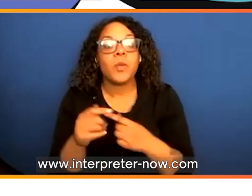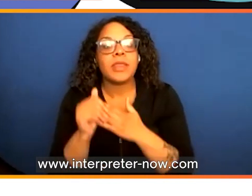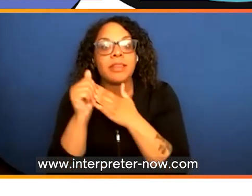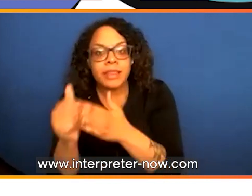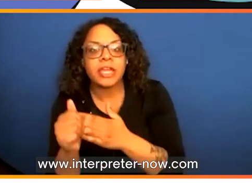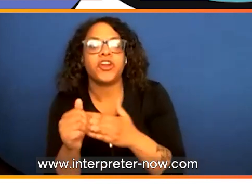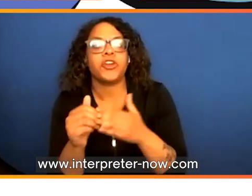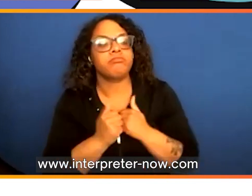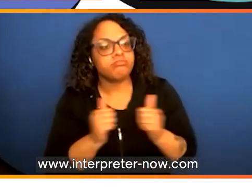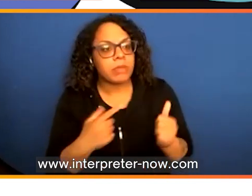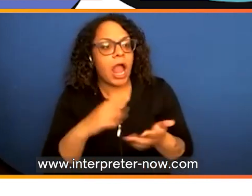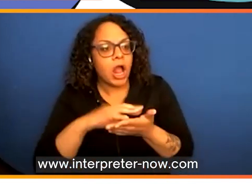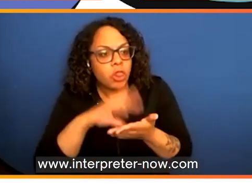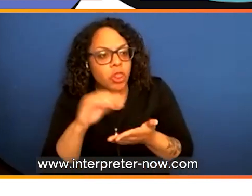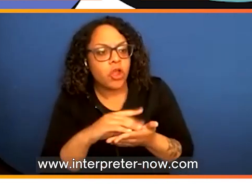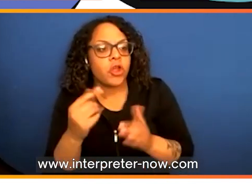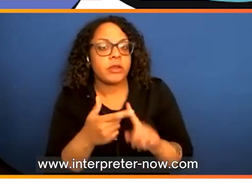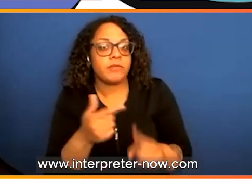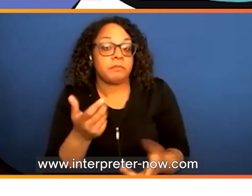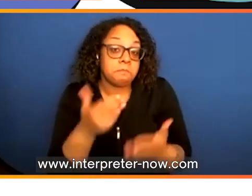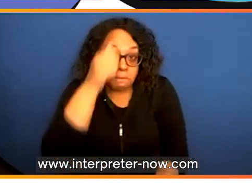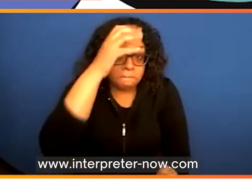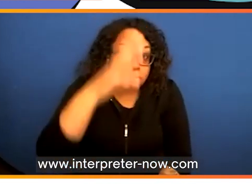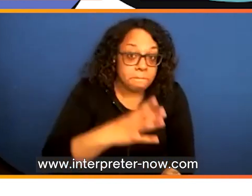past or what they'd learned through their journey. From executives that you typically